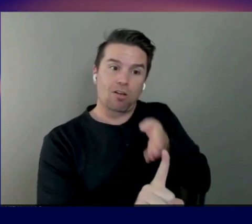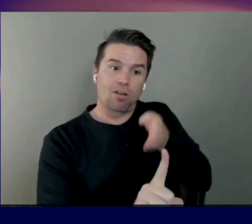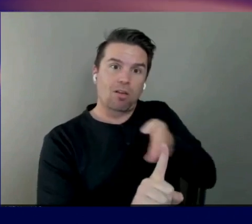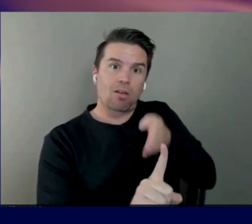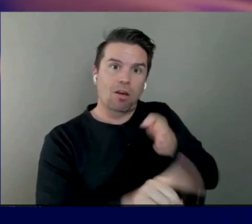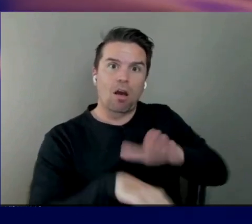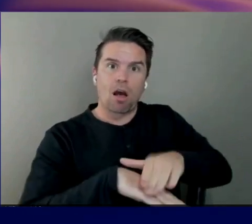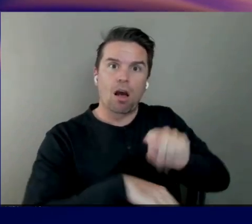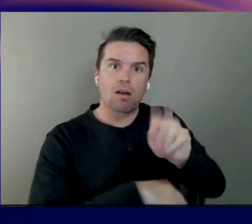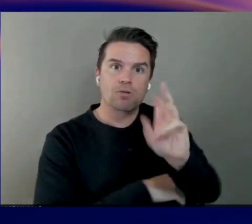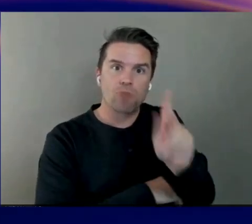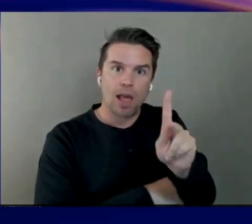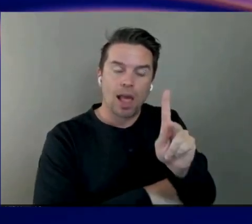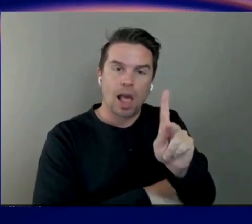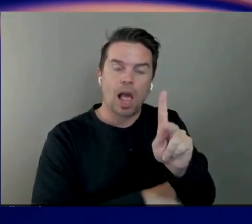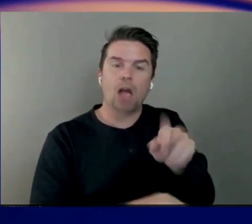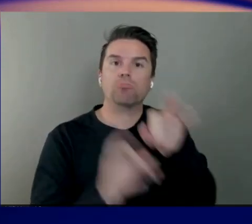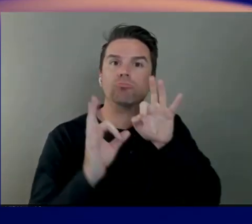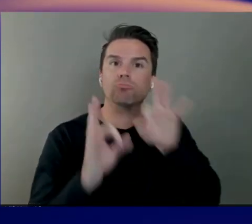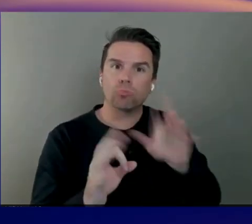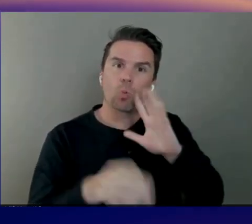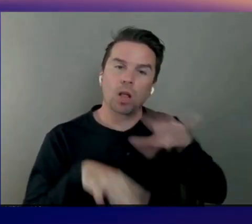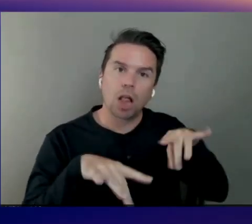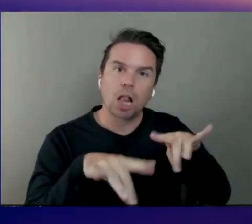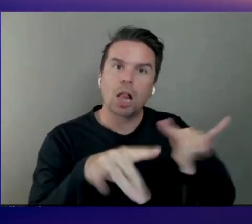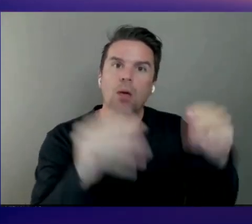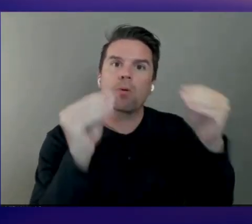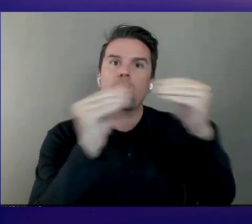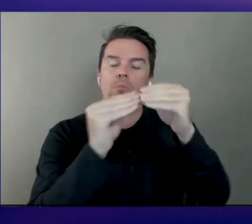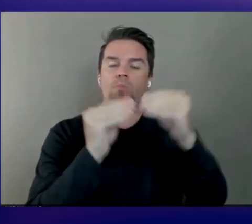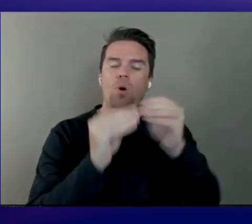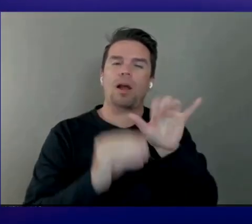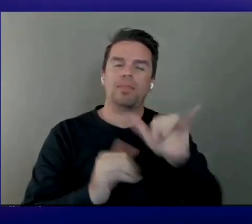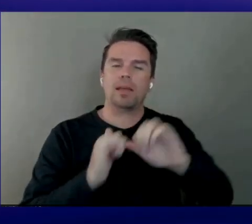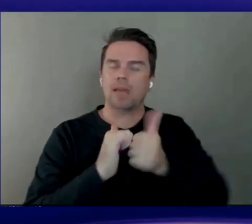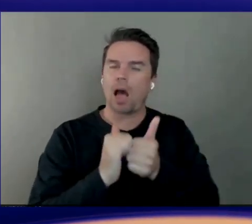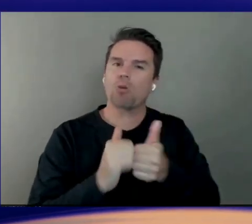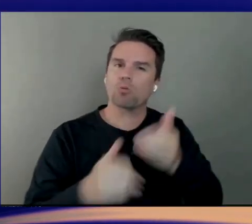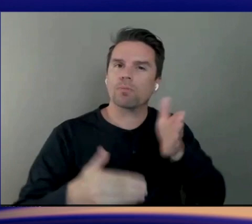And that's how you complete the circuit in quick time Okay. - and you win the race, right?